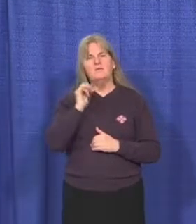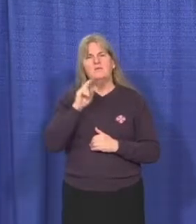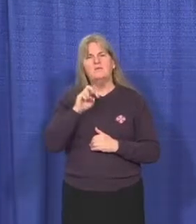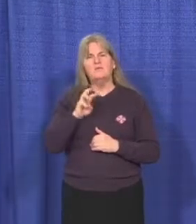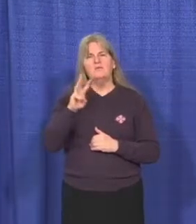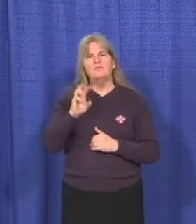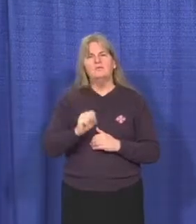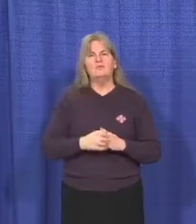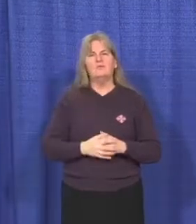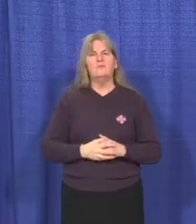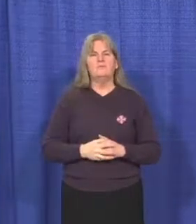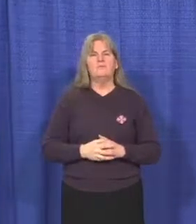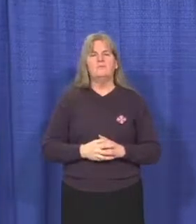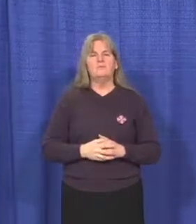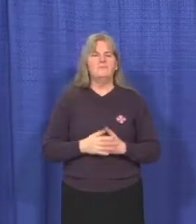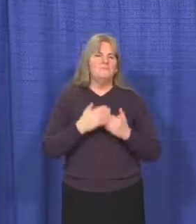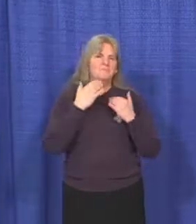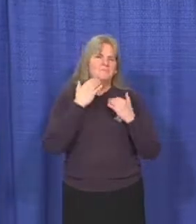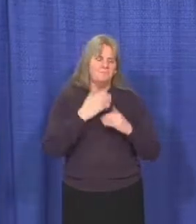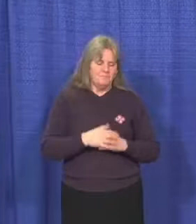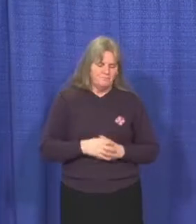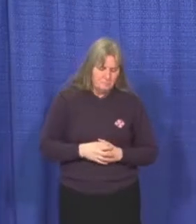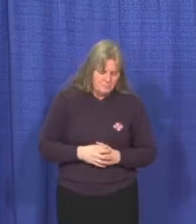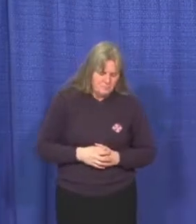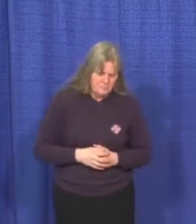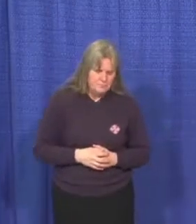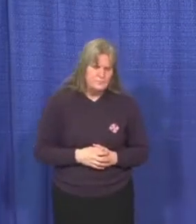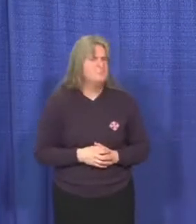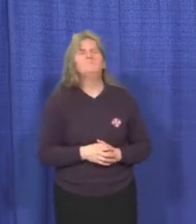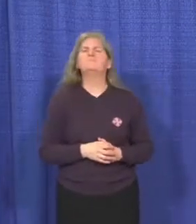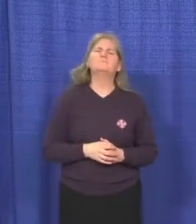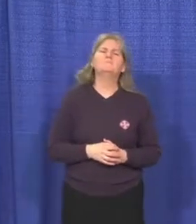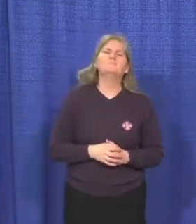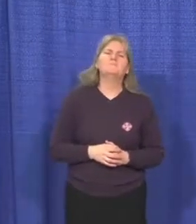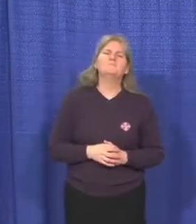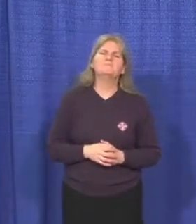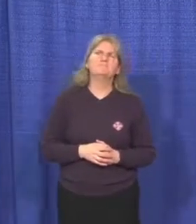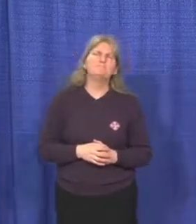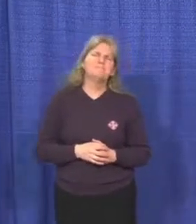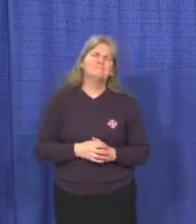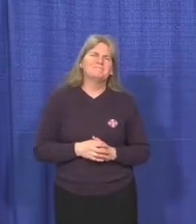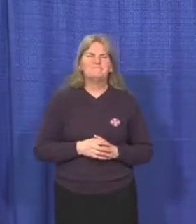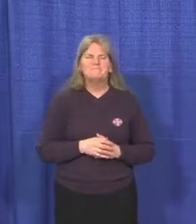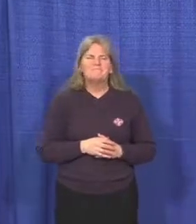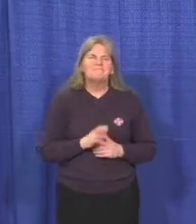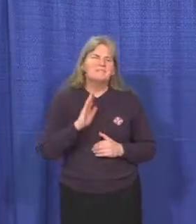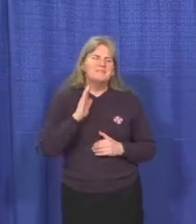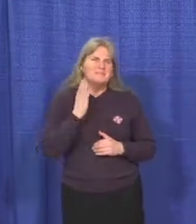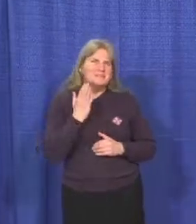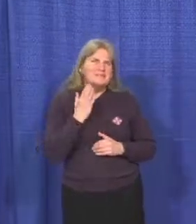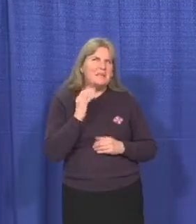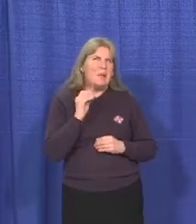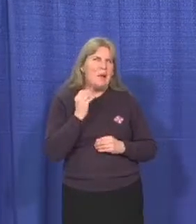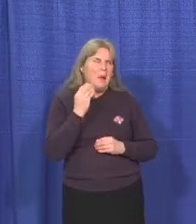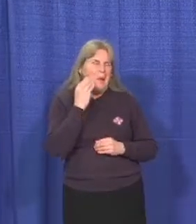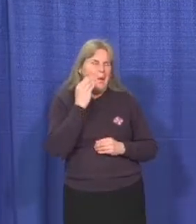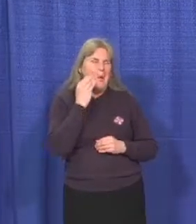Haley, from Yukon news? I'm sure I can read between the lines of the press